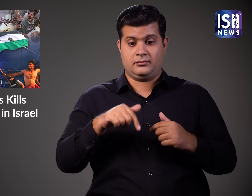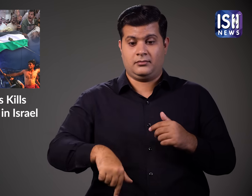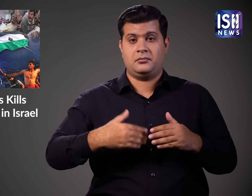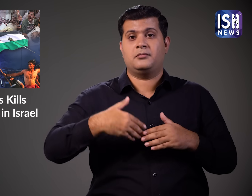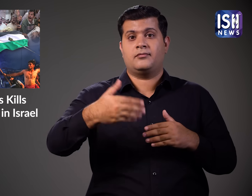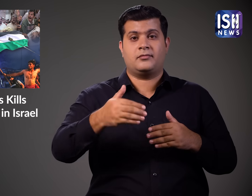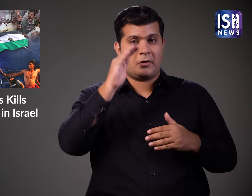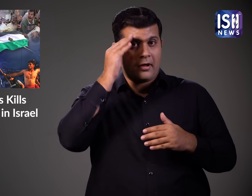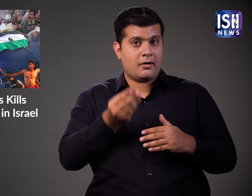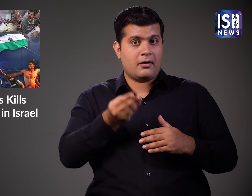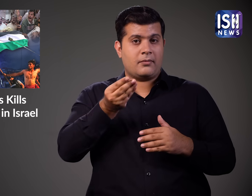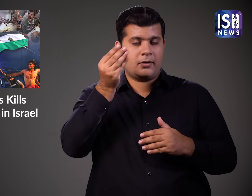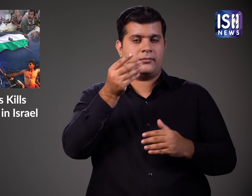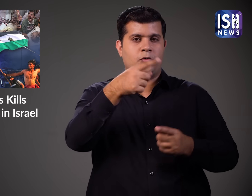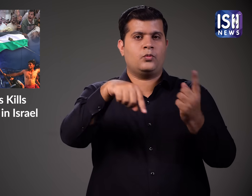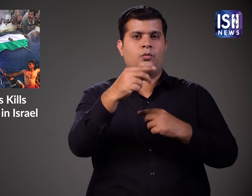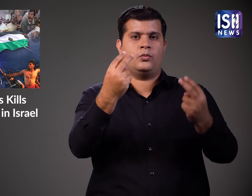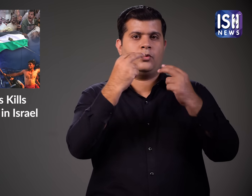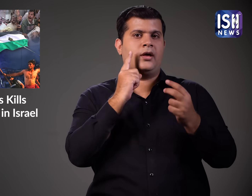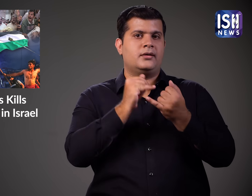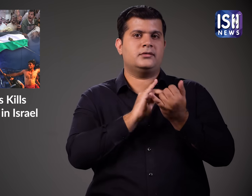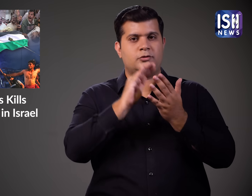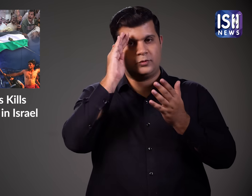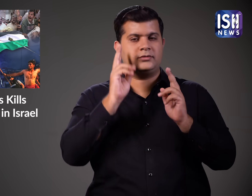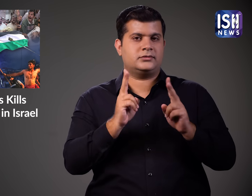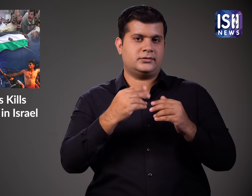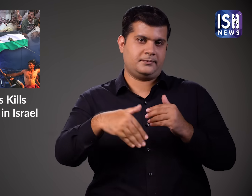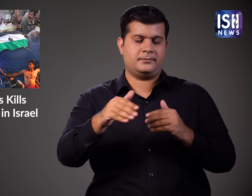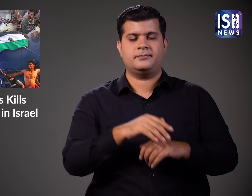ISH News will keep bringing updates to you. So keep watching.